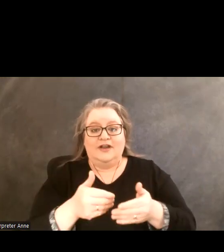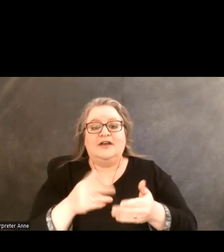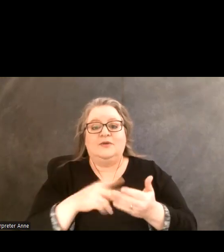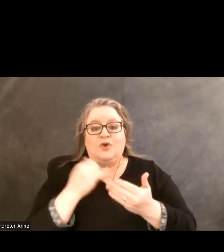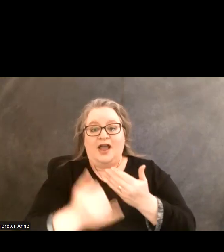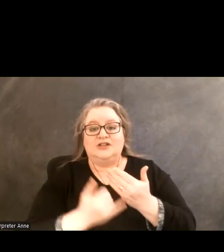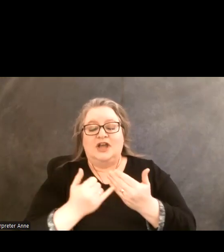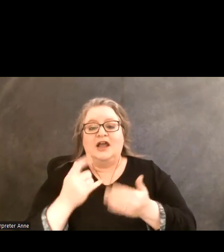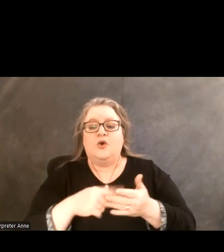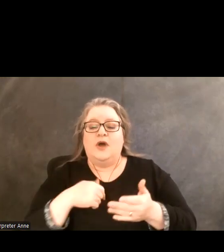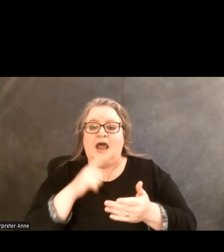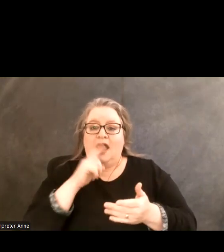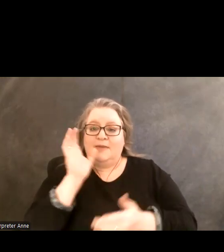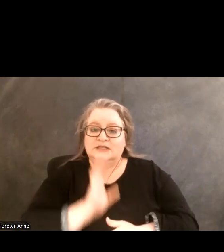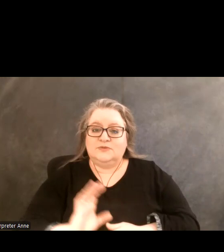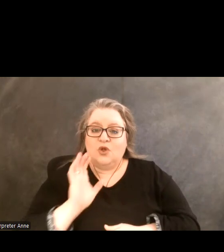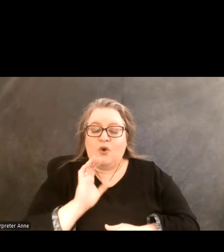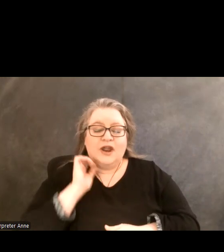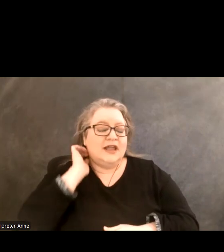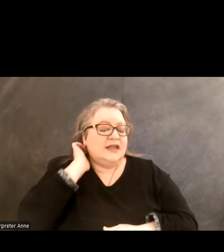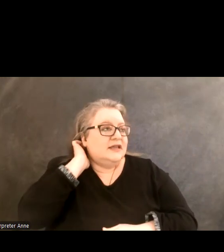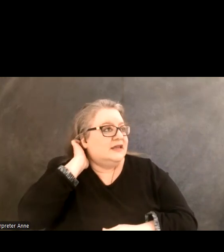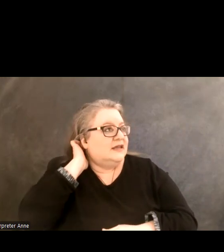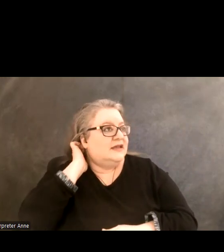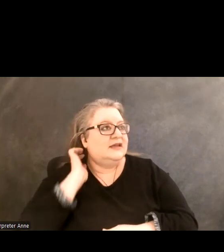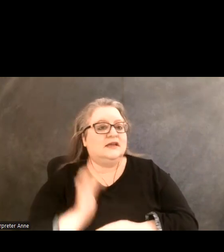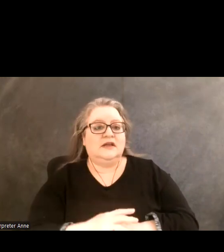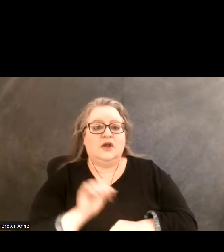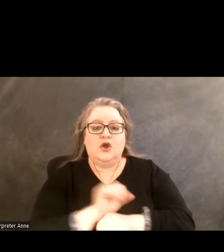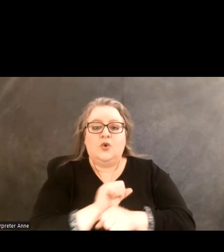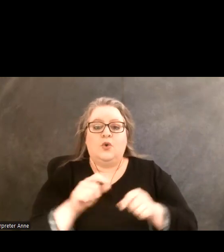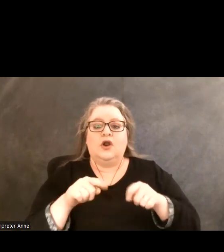what I'm exploring is work while meeting my own access